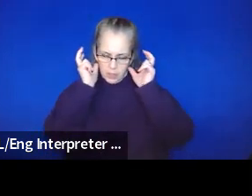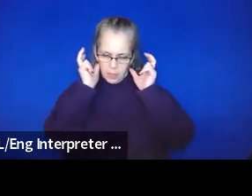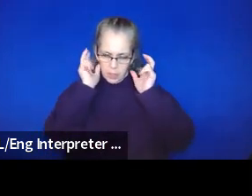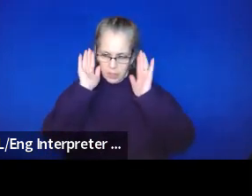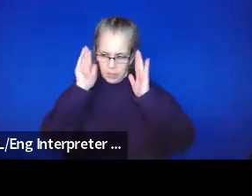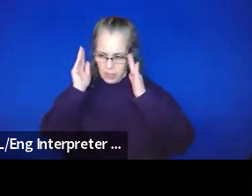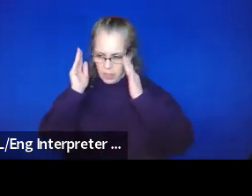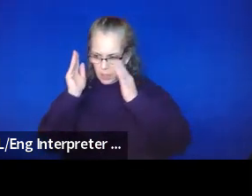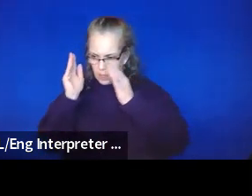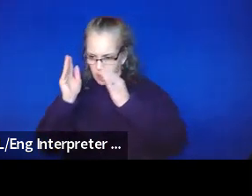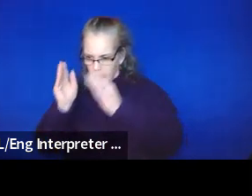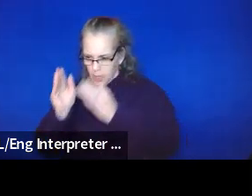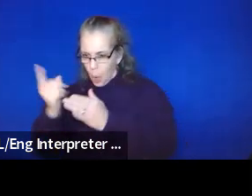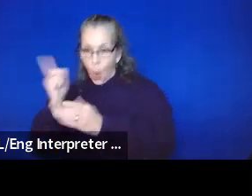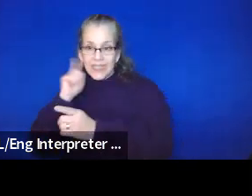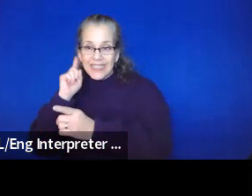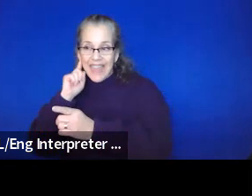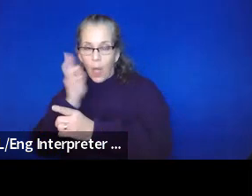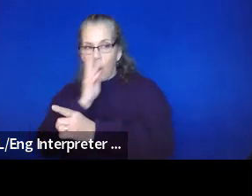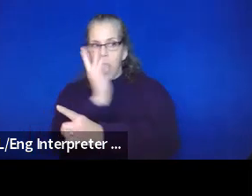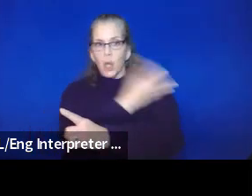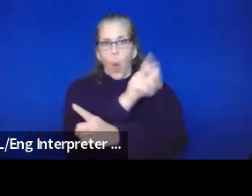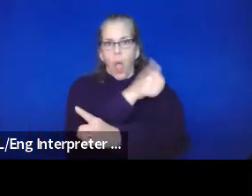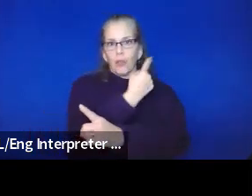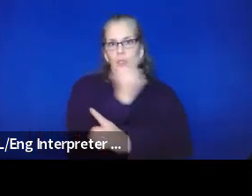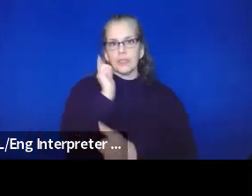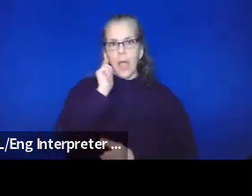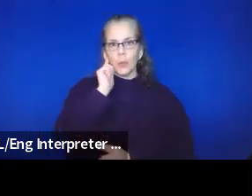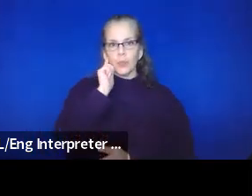and ignore others. On the graph you can see the visual representation